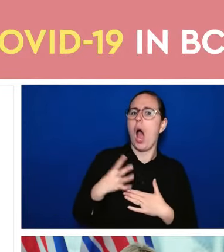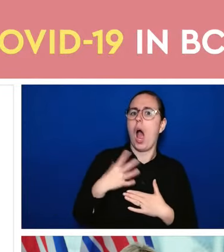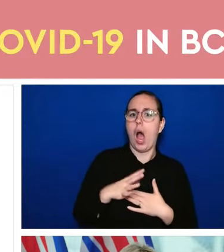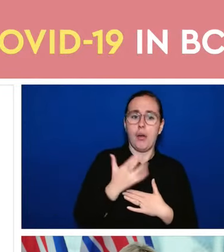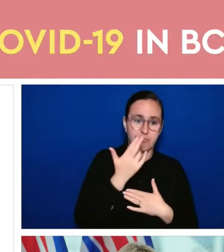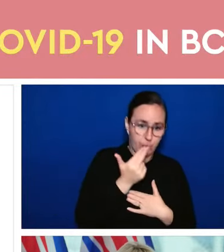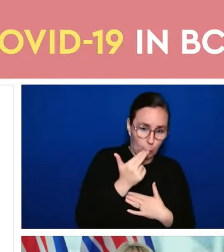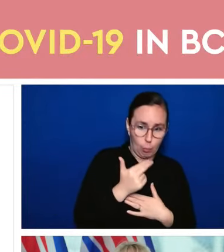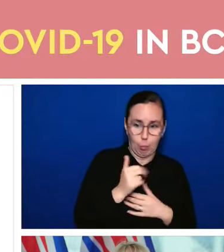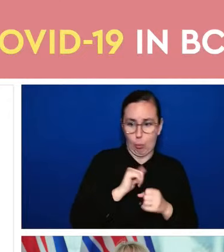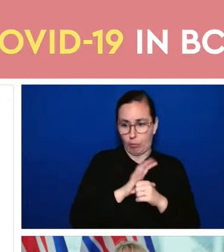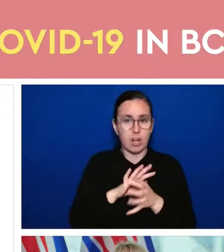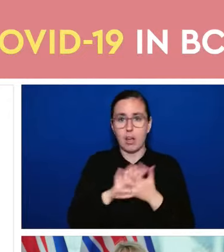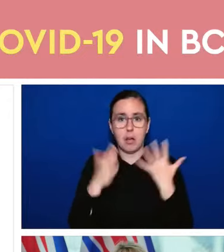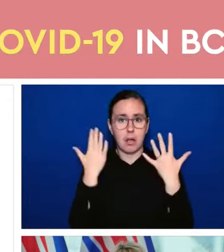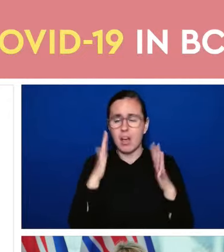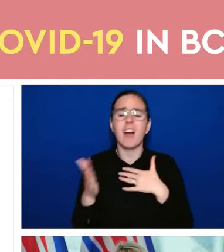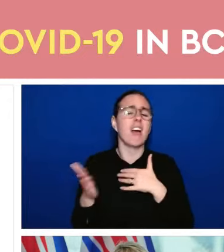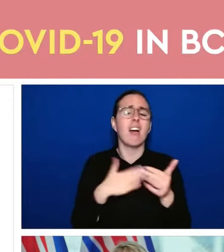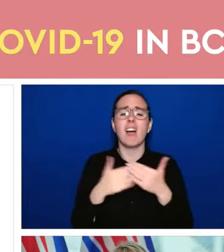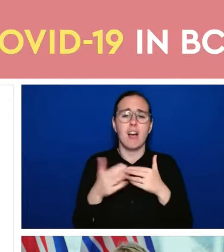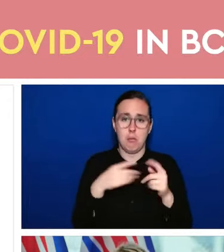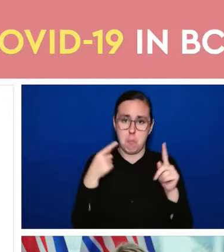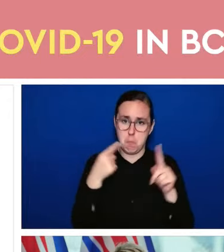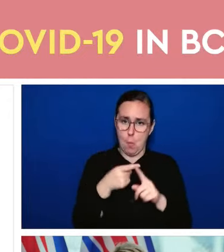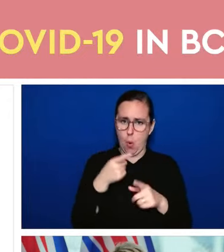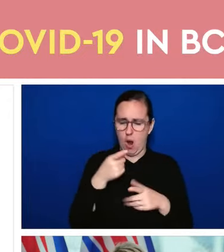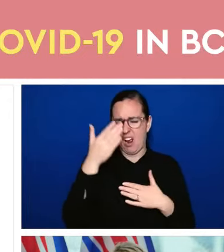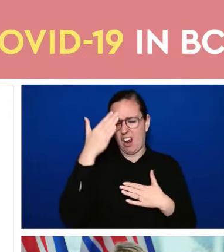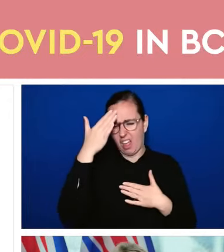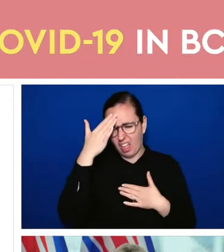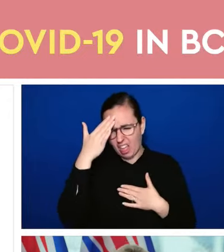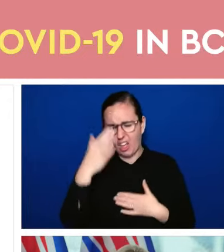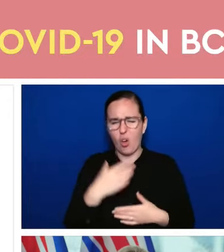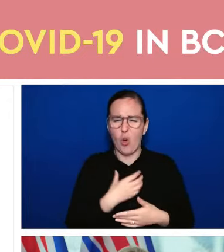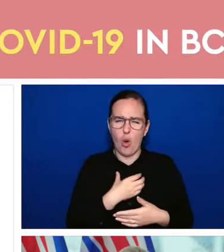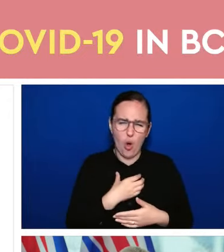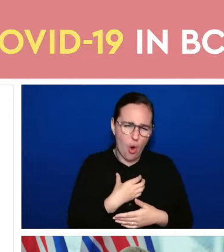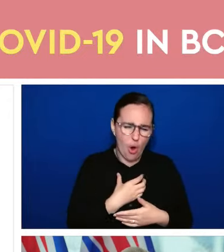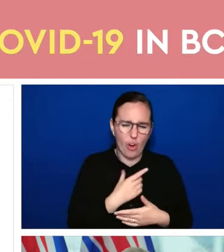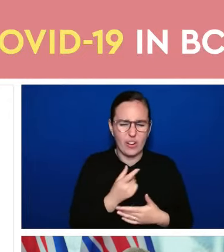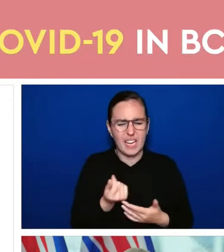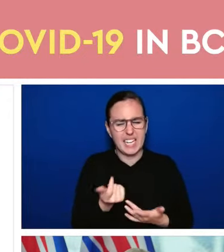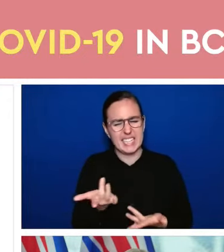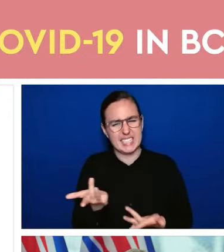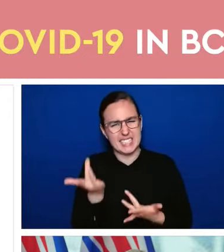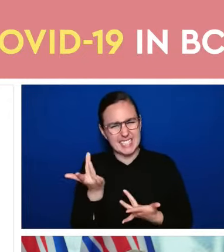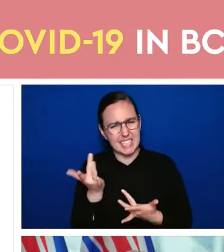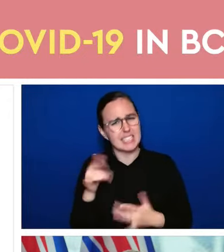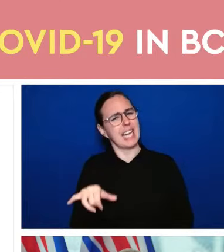we have those symptoms until they're feeling better. We no longer have a fever and we're